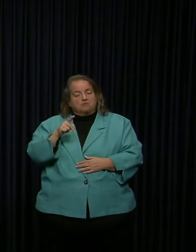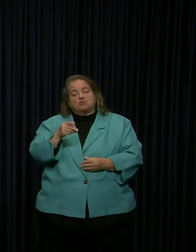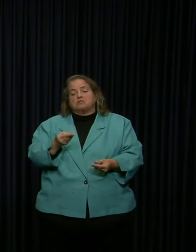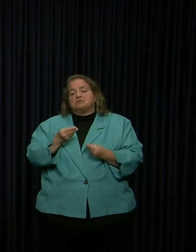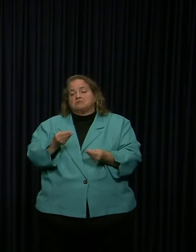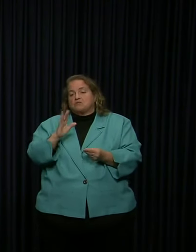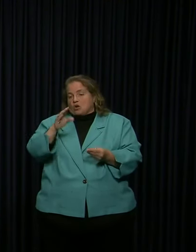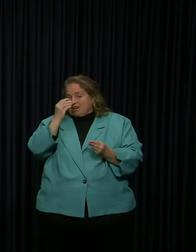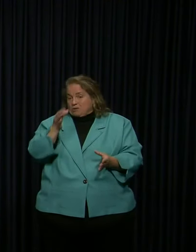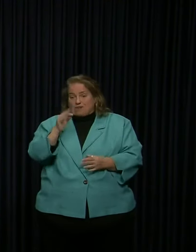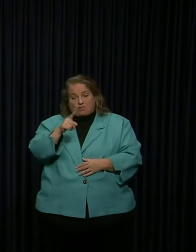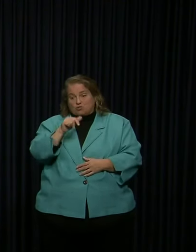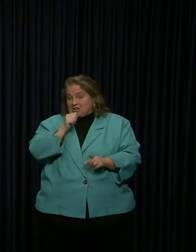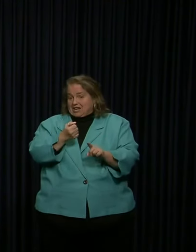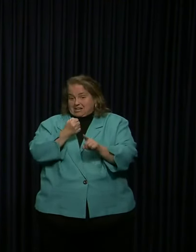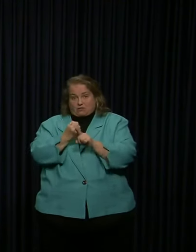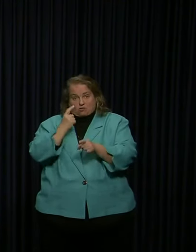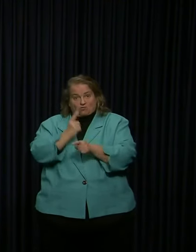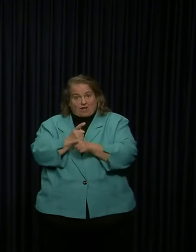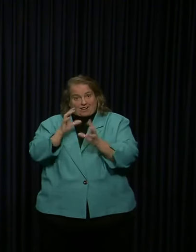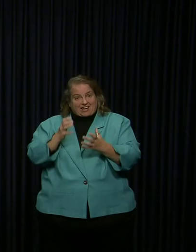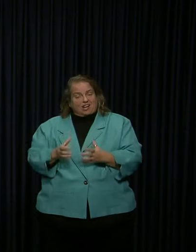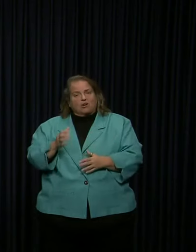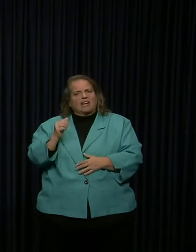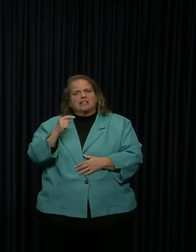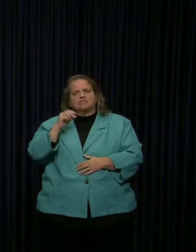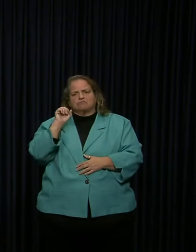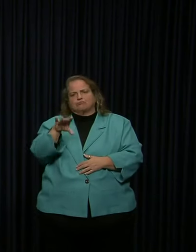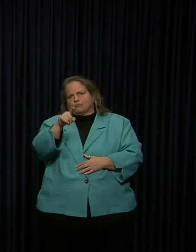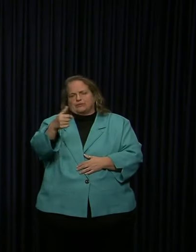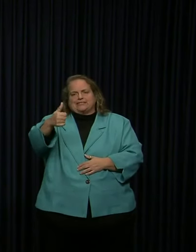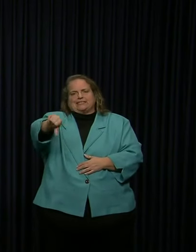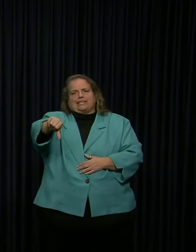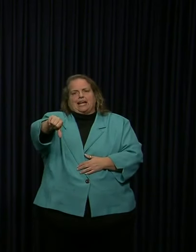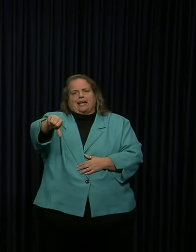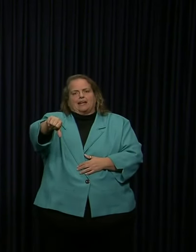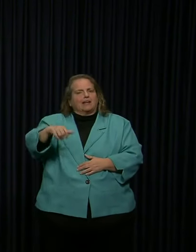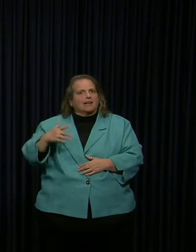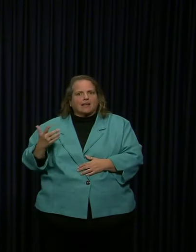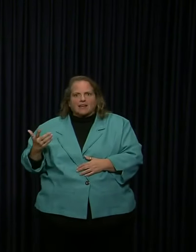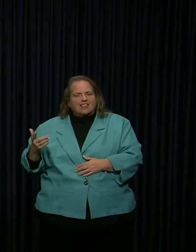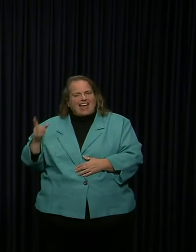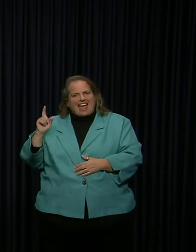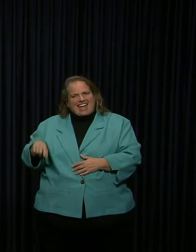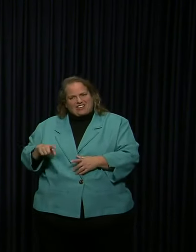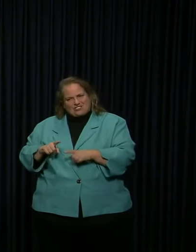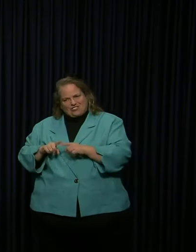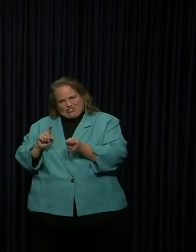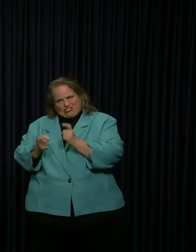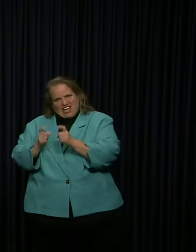THERE WHO HADN'T BEEN HELPED YET, YOU'RE RIGHT, THERE SHOULDN'T BE ANY EXCUSE EVEN